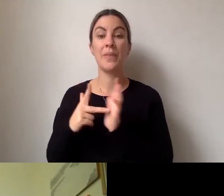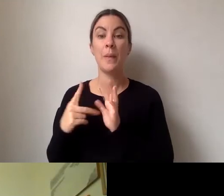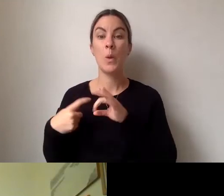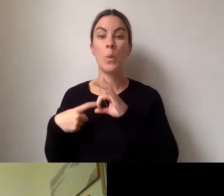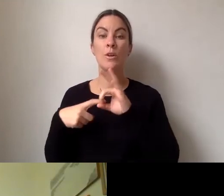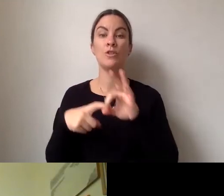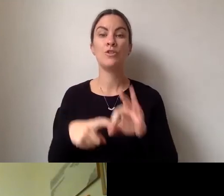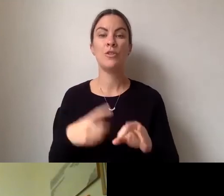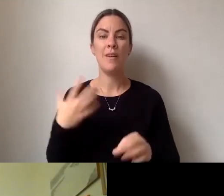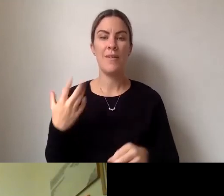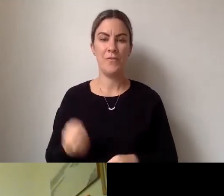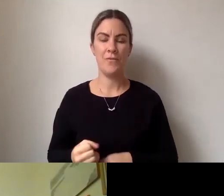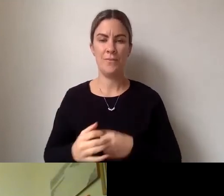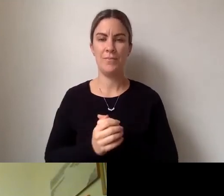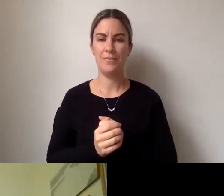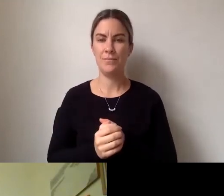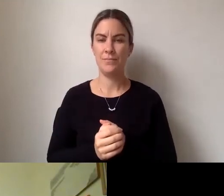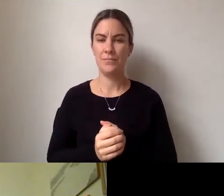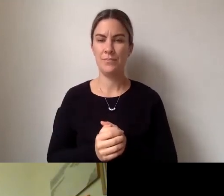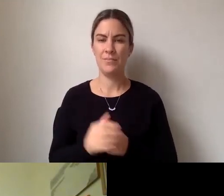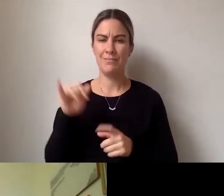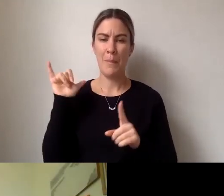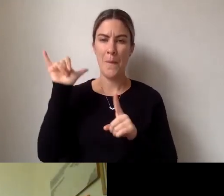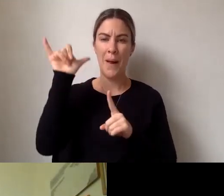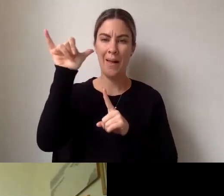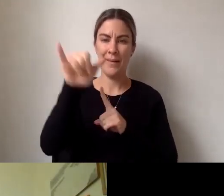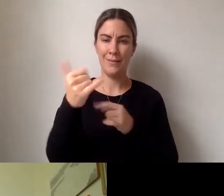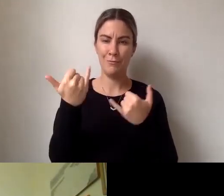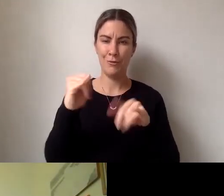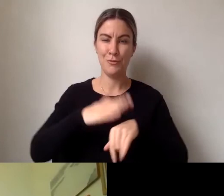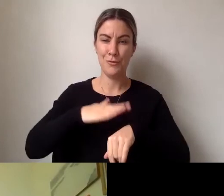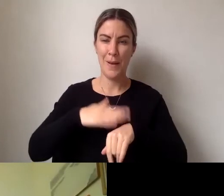Sorry, that's a plane going over my house.